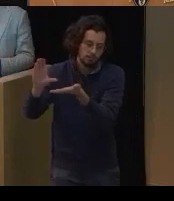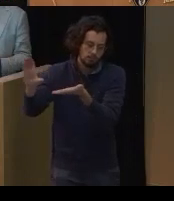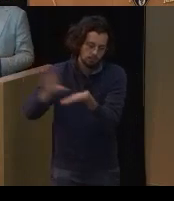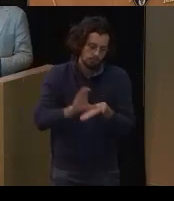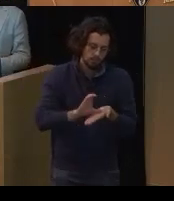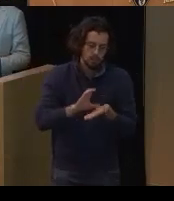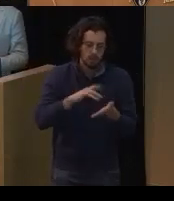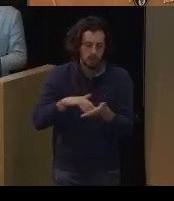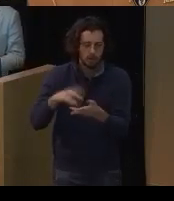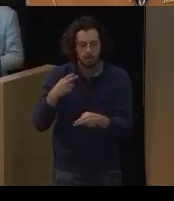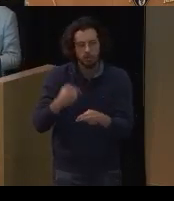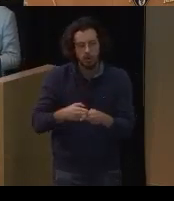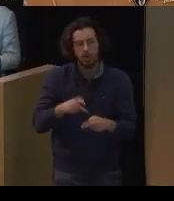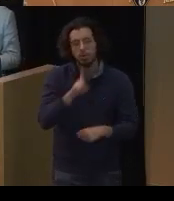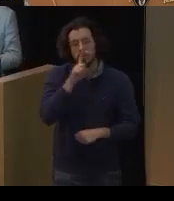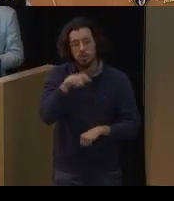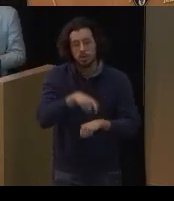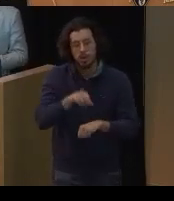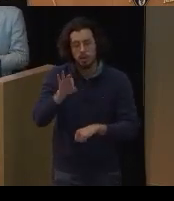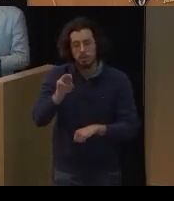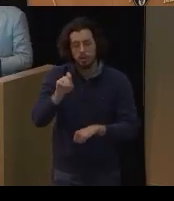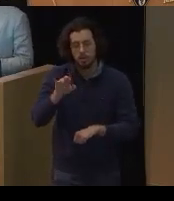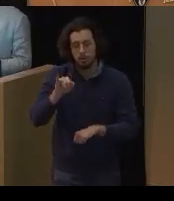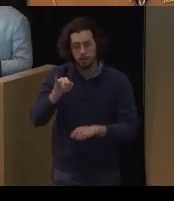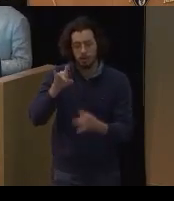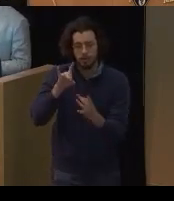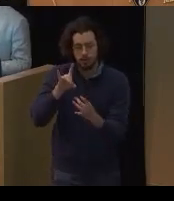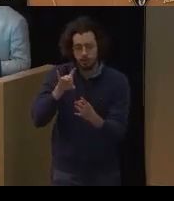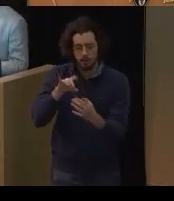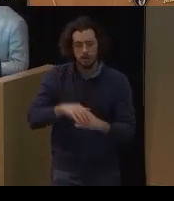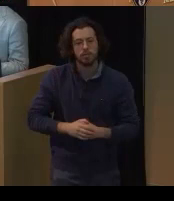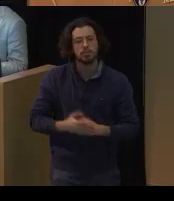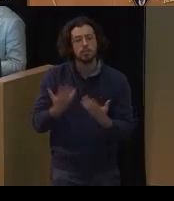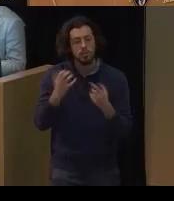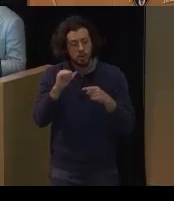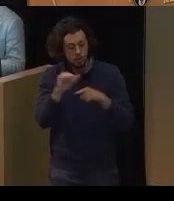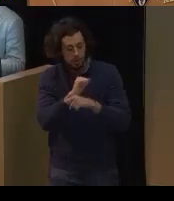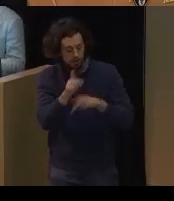um called real-time fmri neurofeedback to see if we can train people with and without schizophrenia